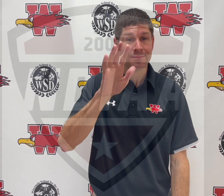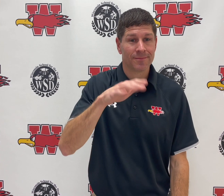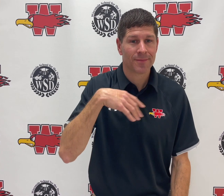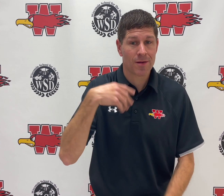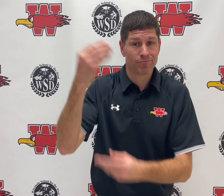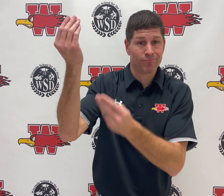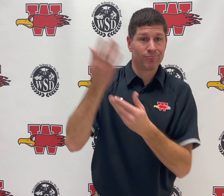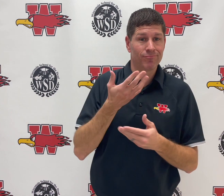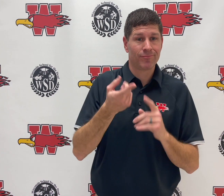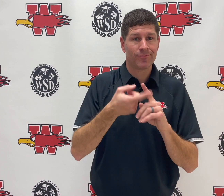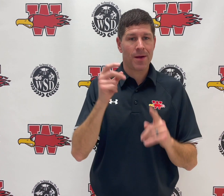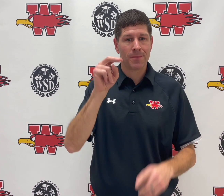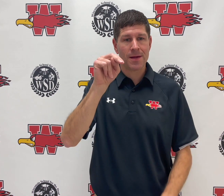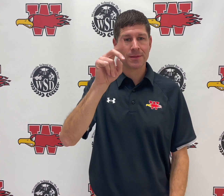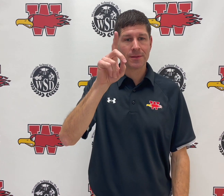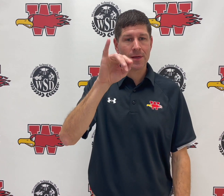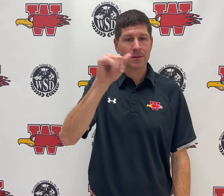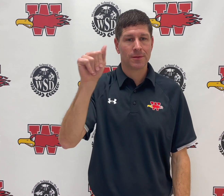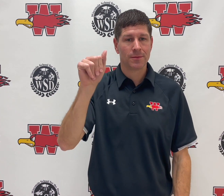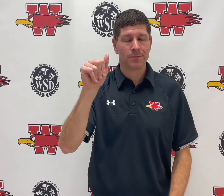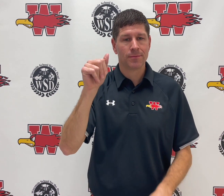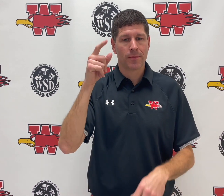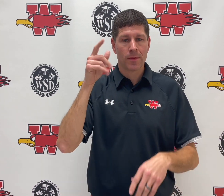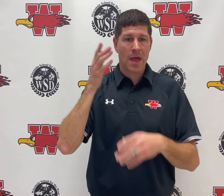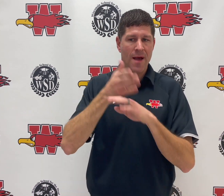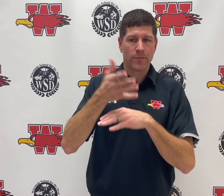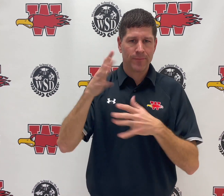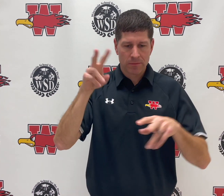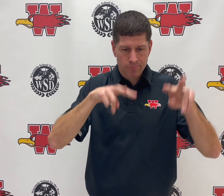Also, I was informed from NDIAA (National Deaf Interscholastic Athletic Association), after